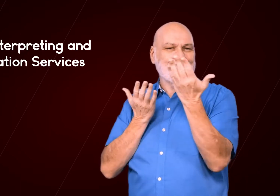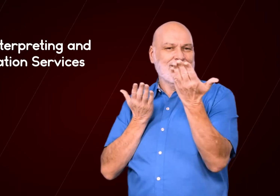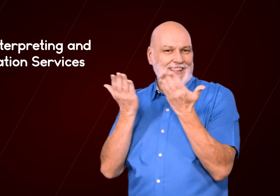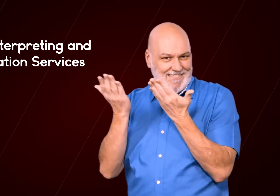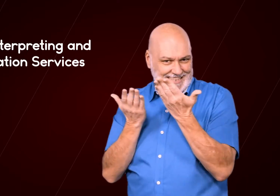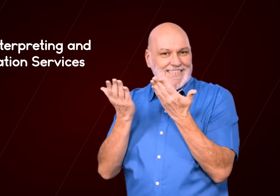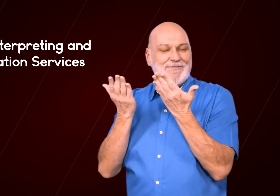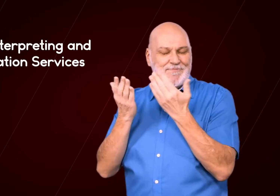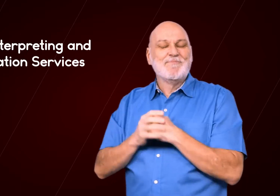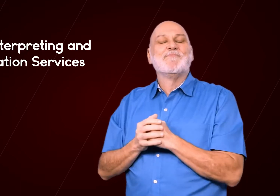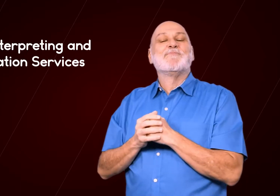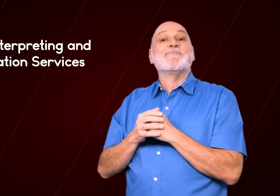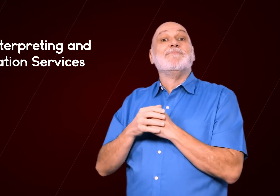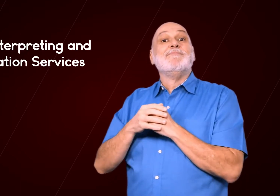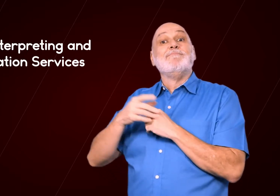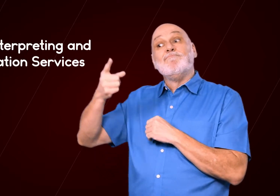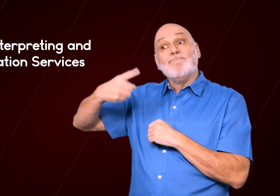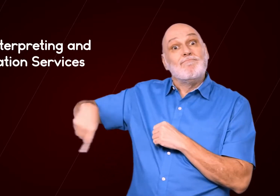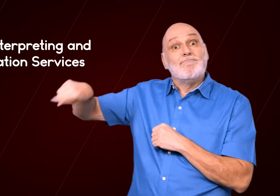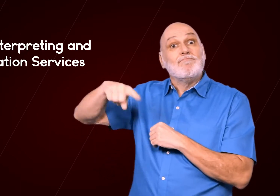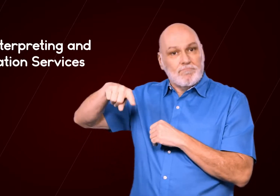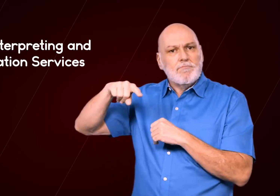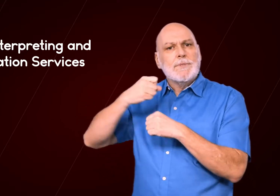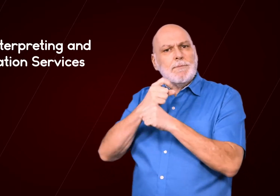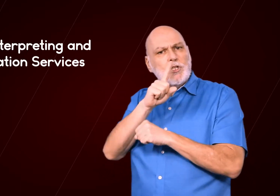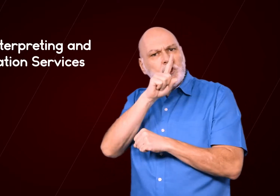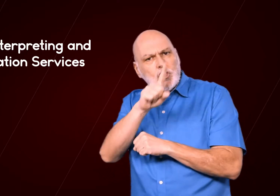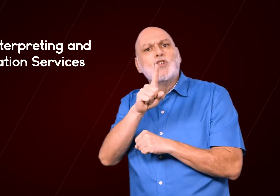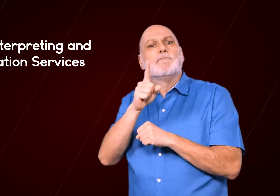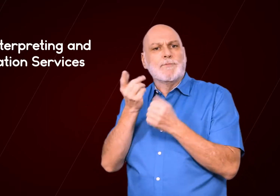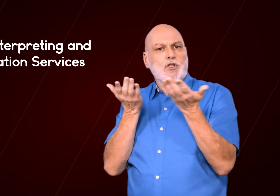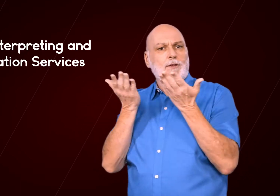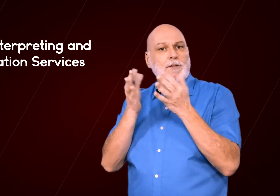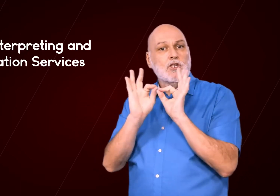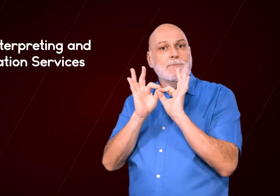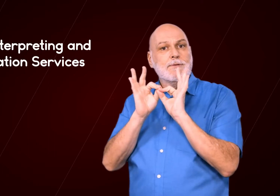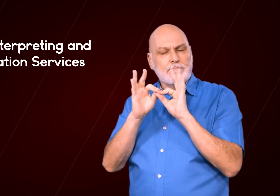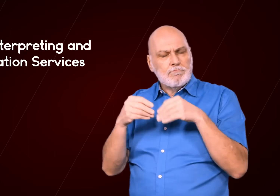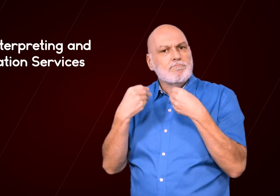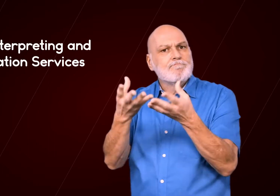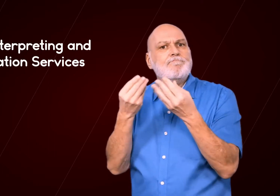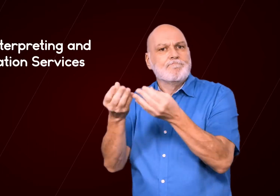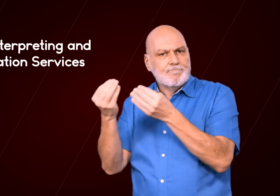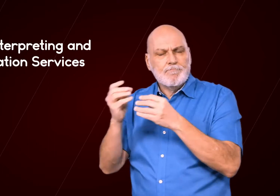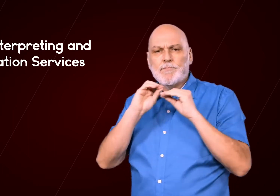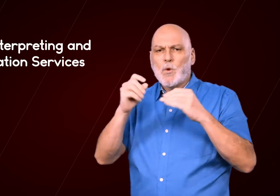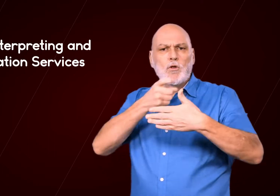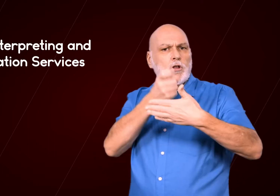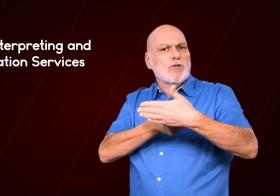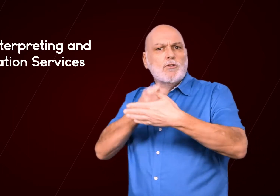interpreting services at no charge to Deaf consumers.